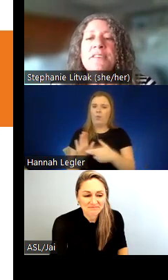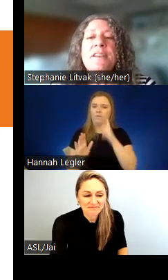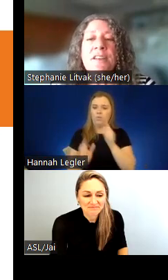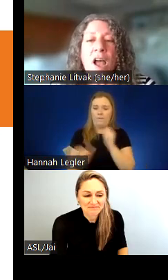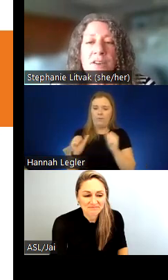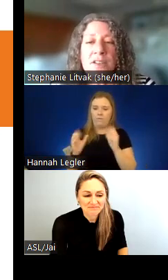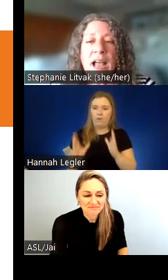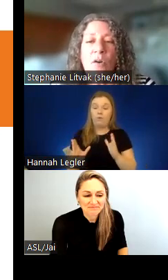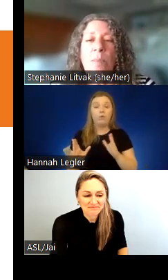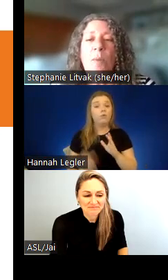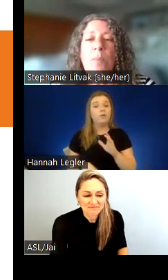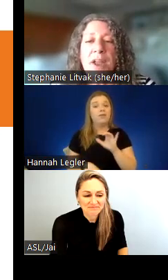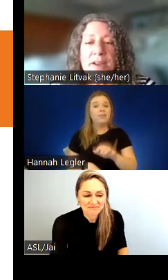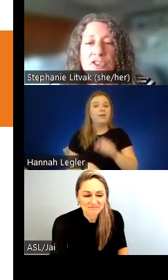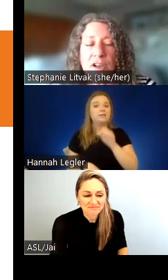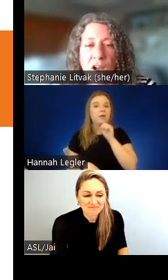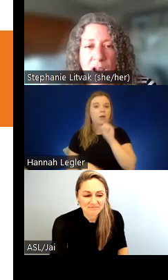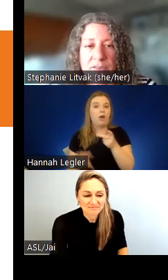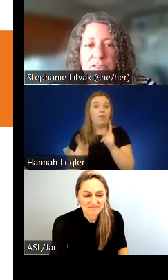an unallowable production cost.